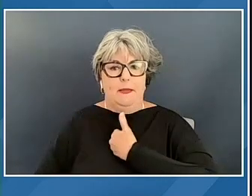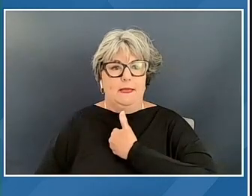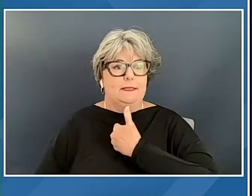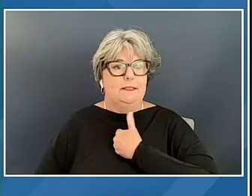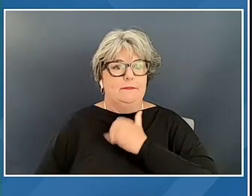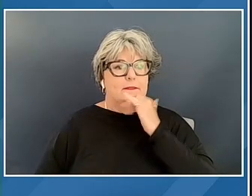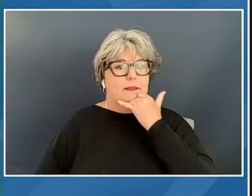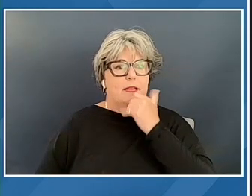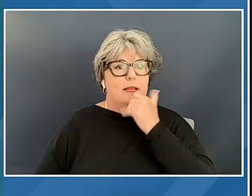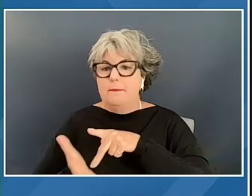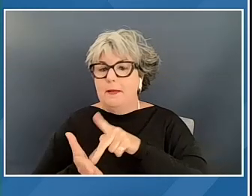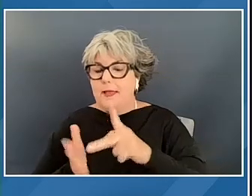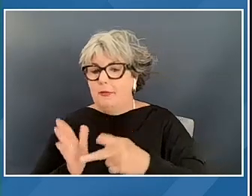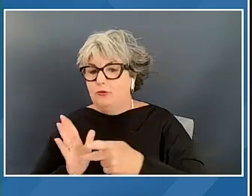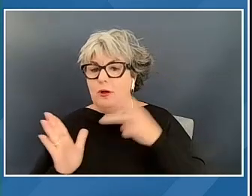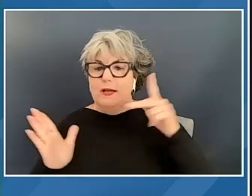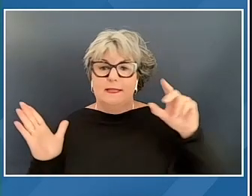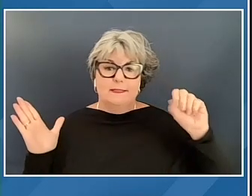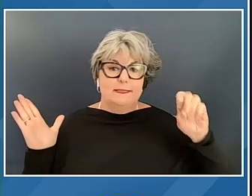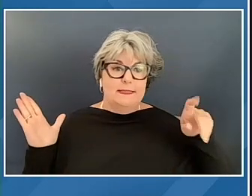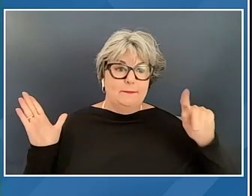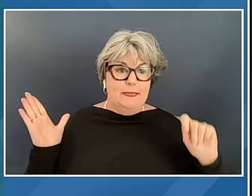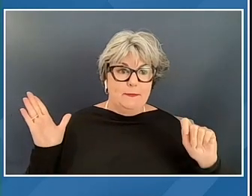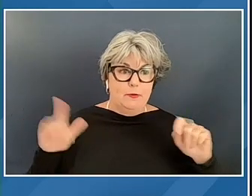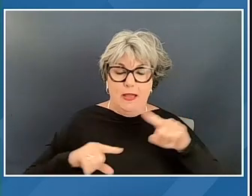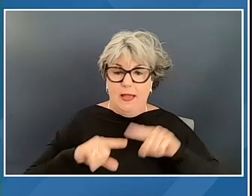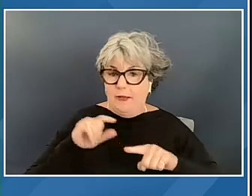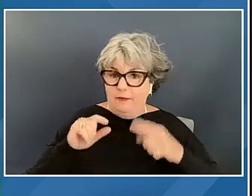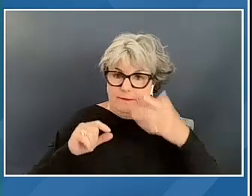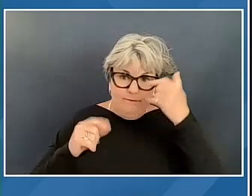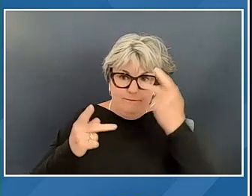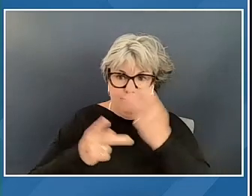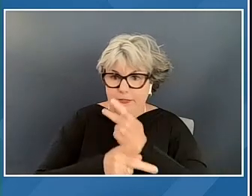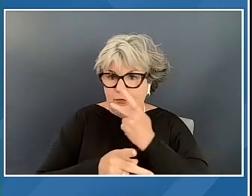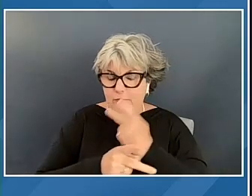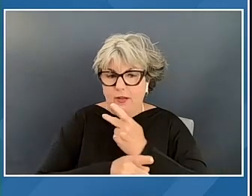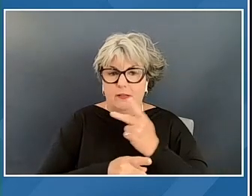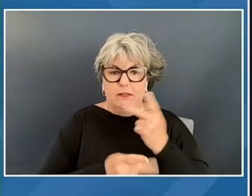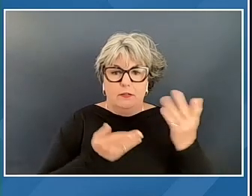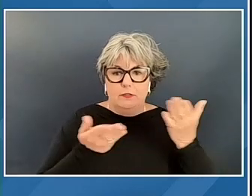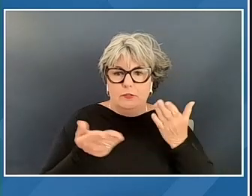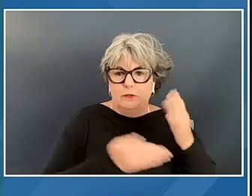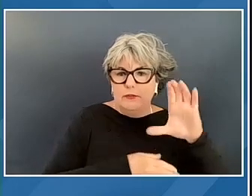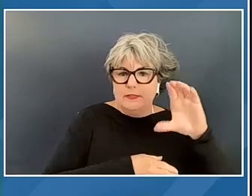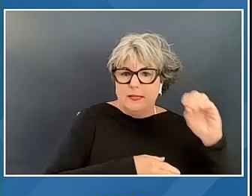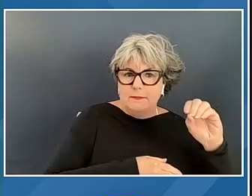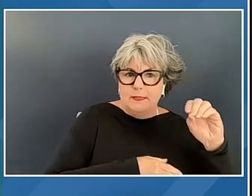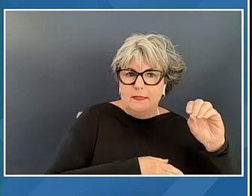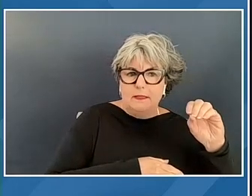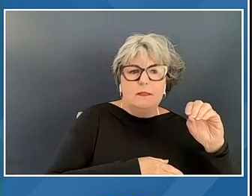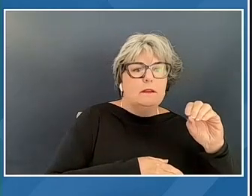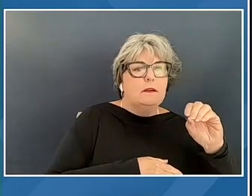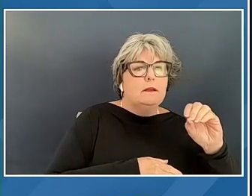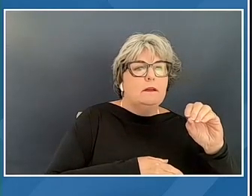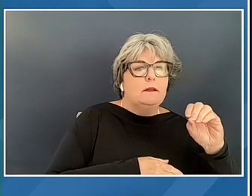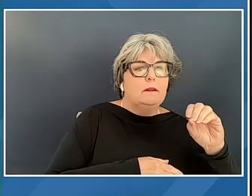September because I actually just couldn't figure out how to do it on my servicer website. And like, I tend to be someone who's, you know, relatively in touch with